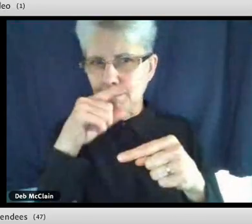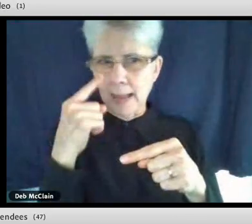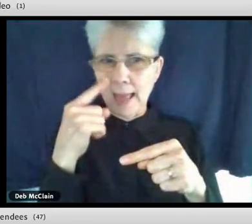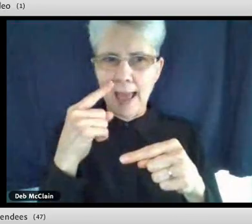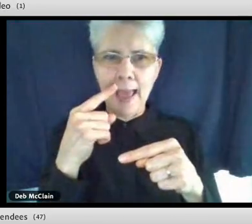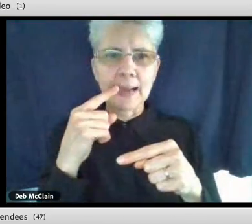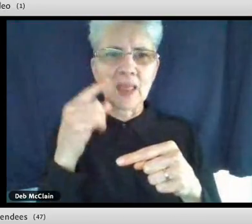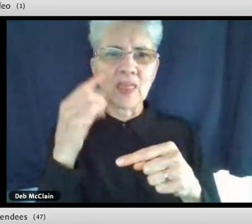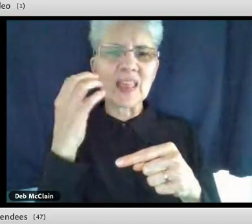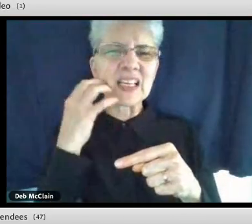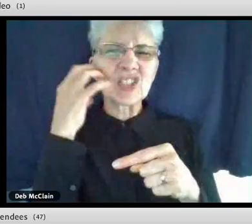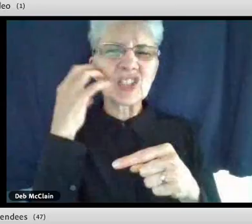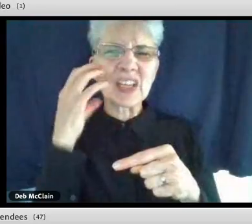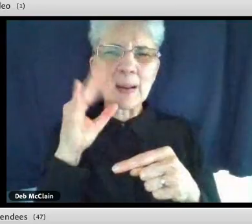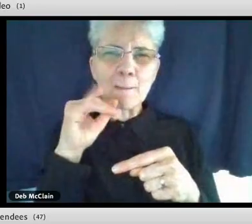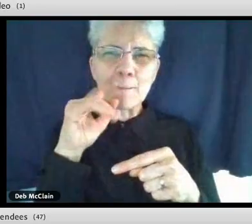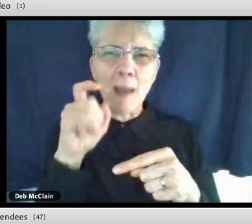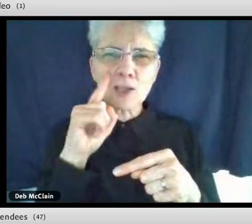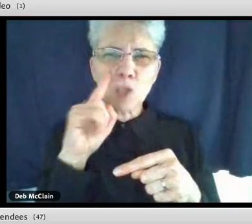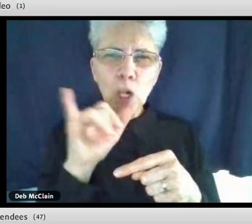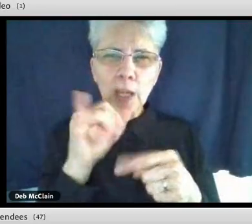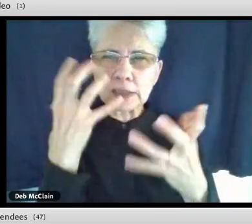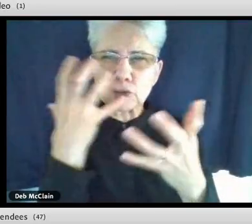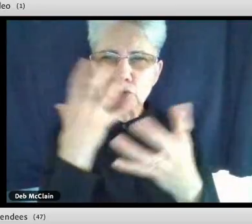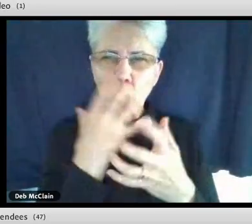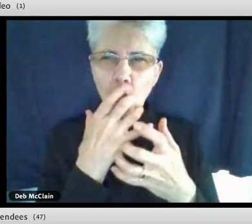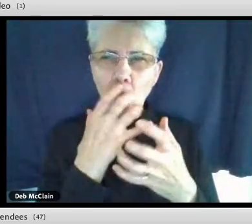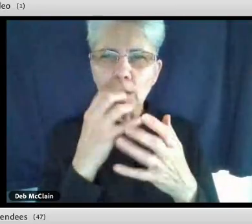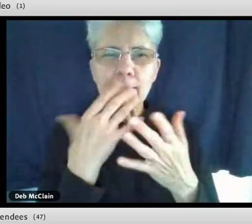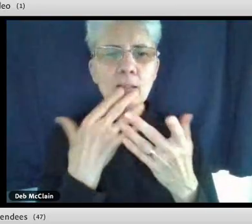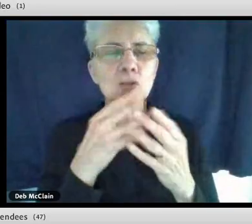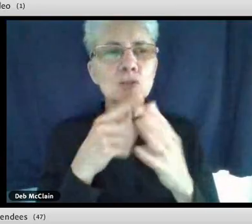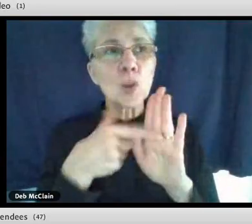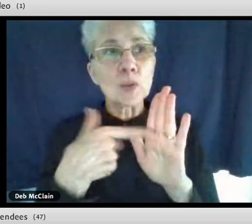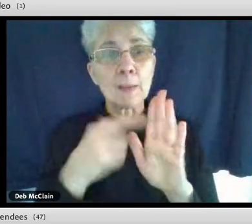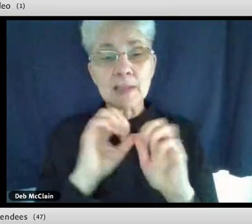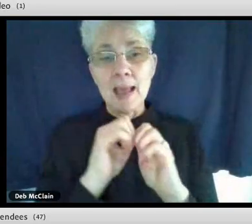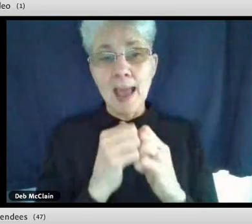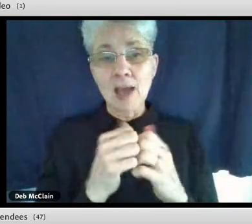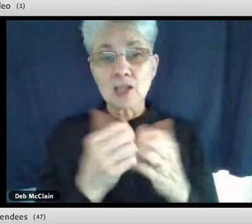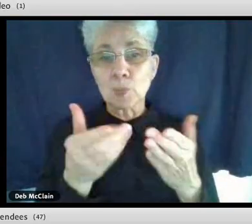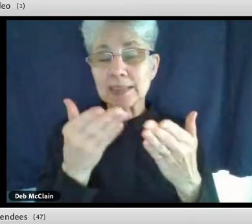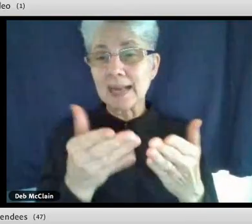and the chicken pox looking... It looks dark. So, you know, sometimes the way something is presented